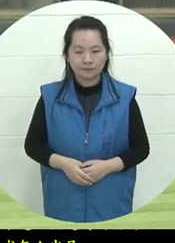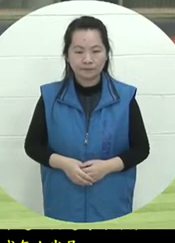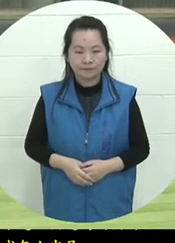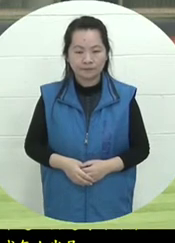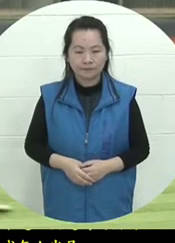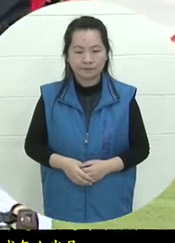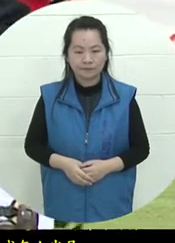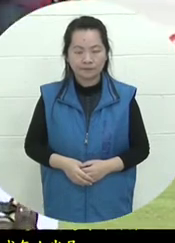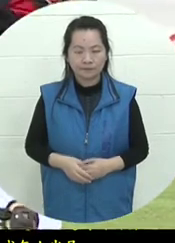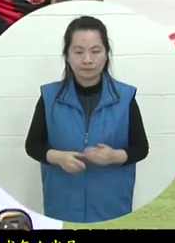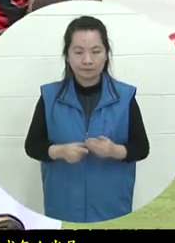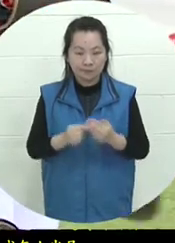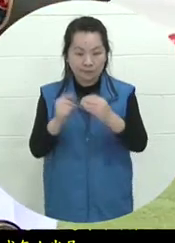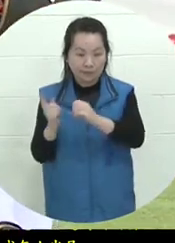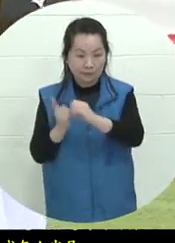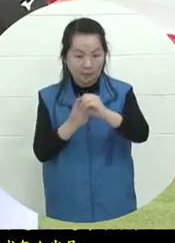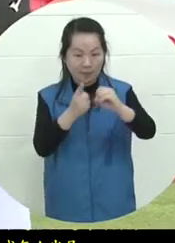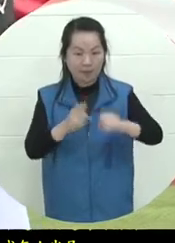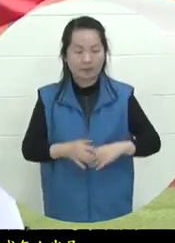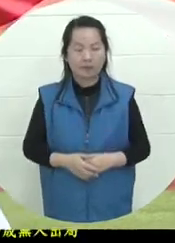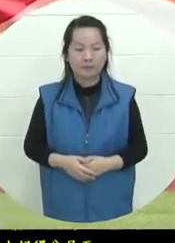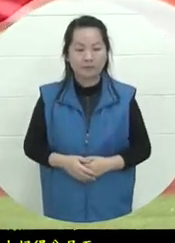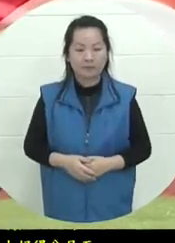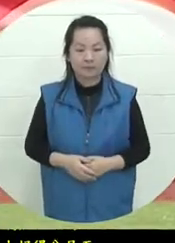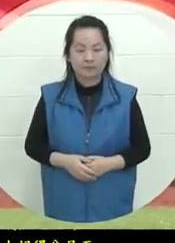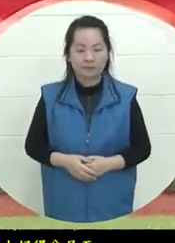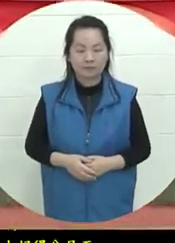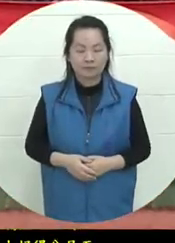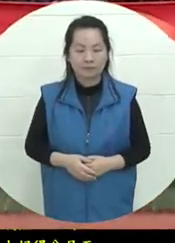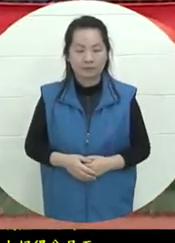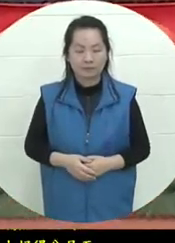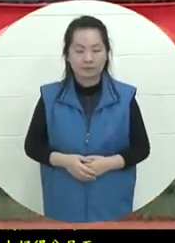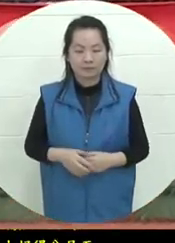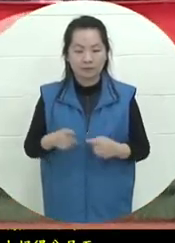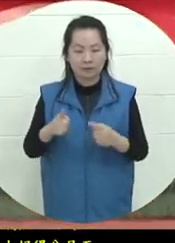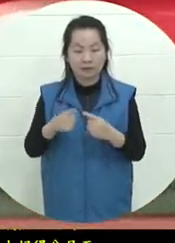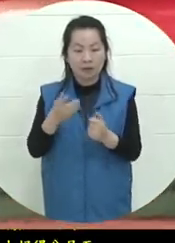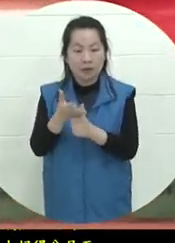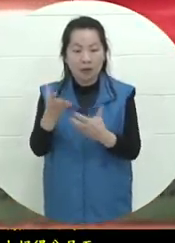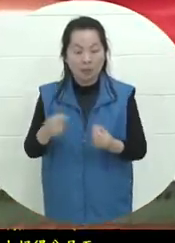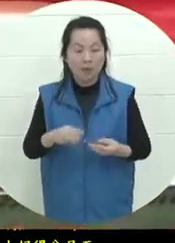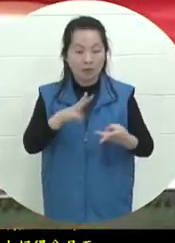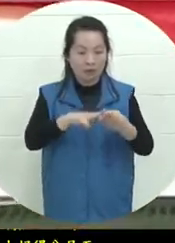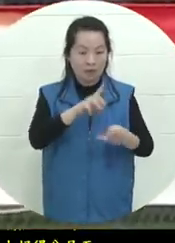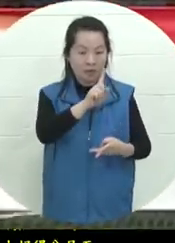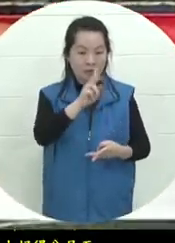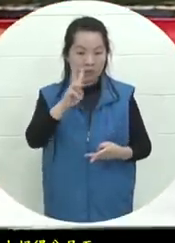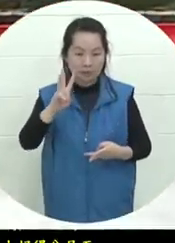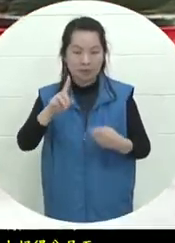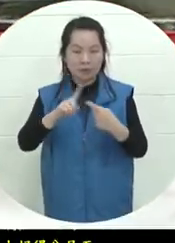and the bases loaded, facing the crisis of three stops in the ninth and five outs and the bases loaded, Oda and